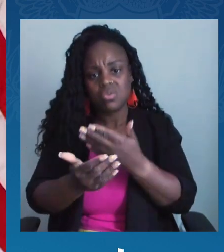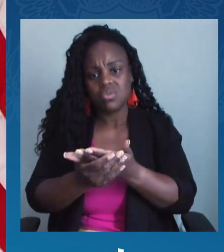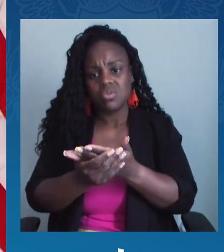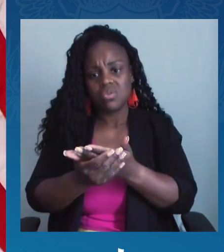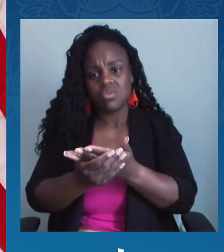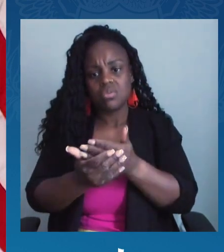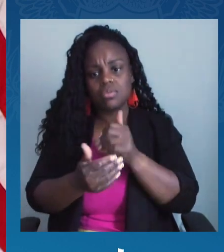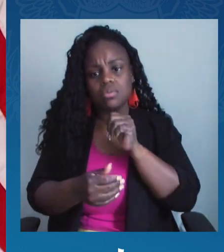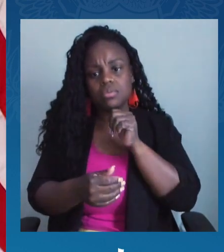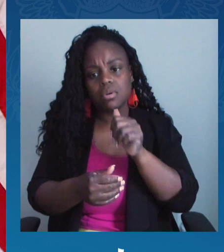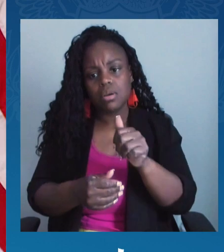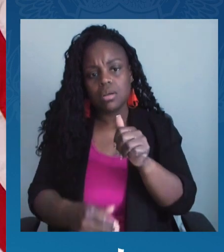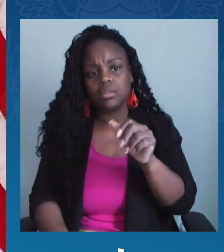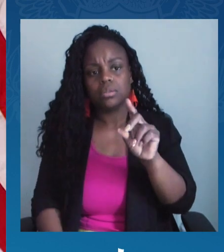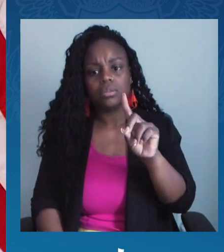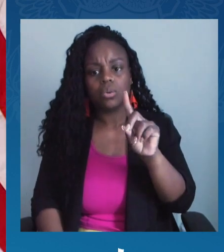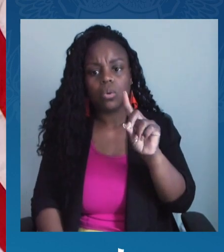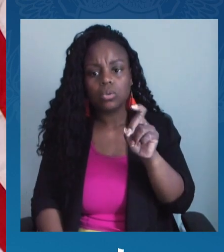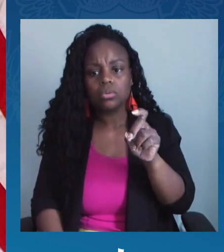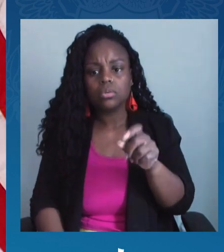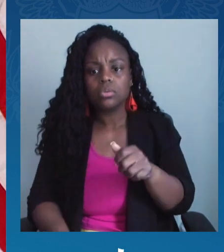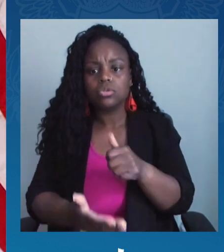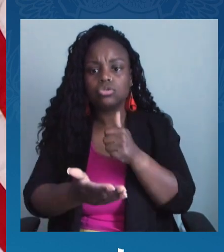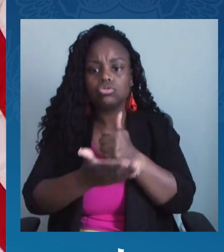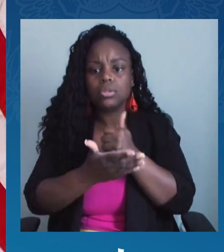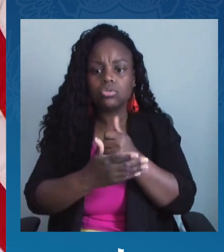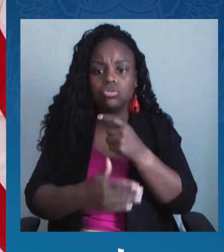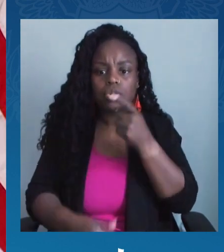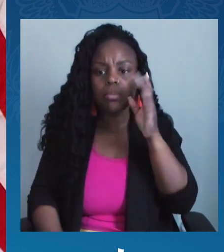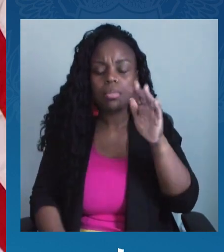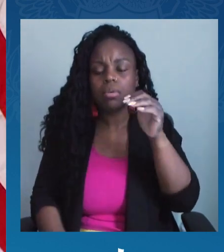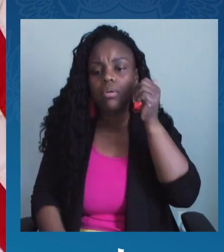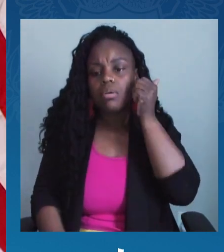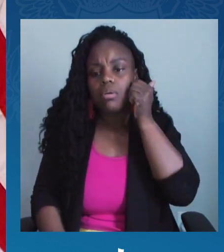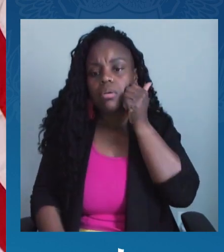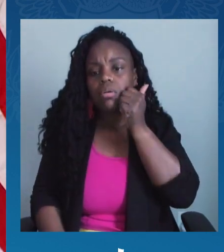not to mention just the daily grind of getting through the day.